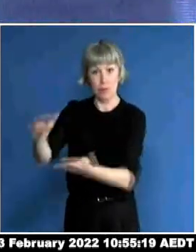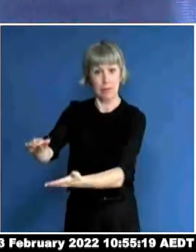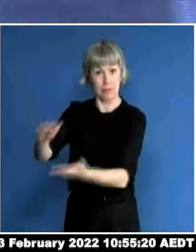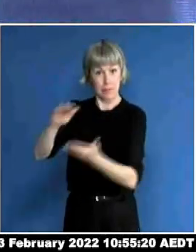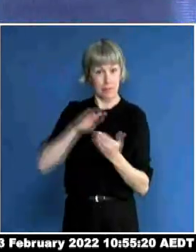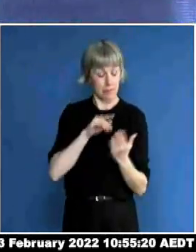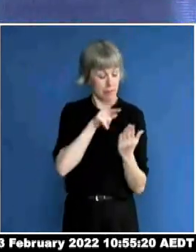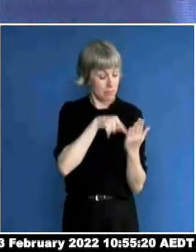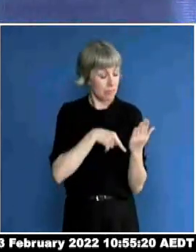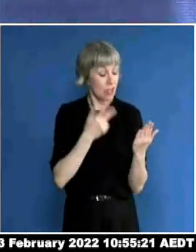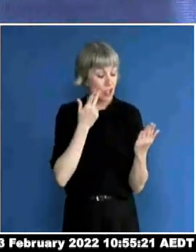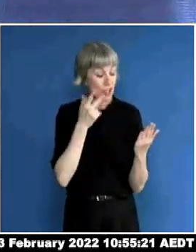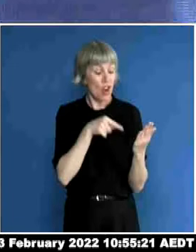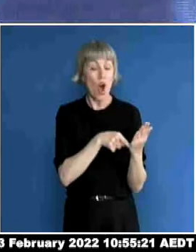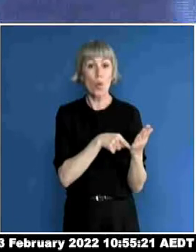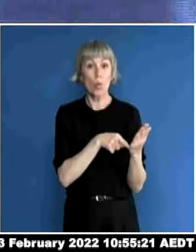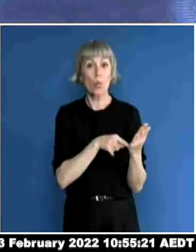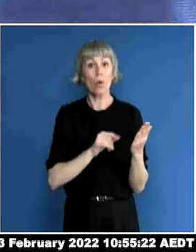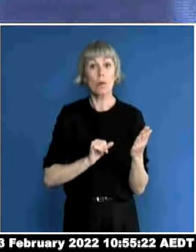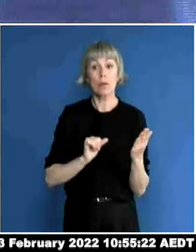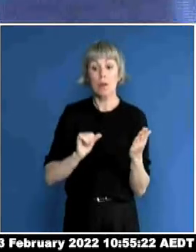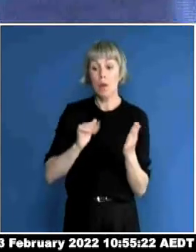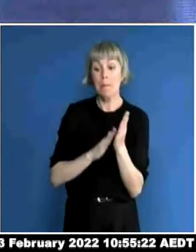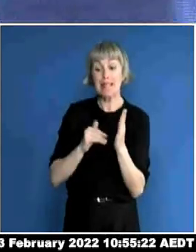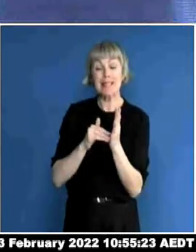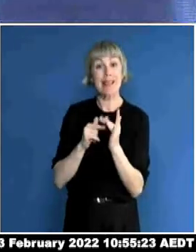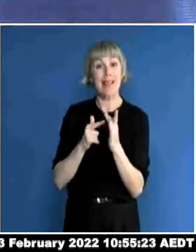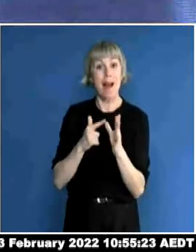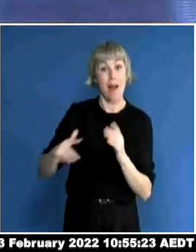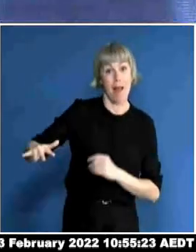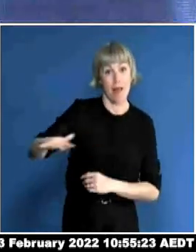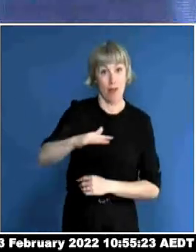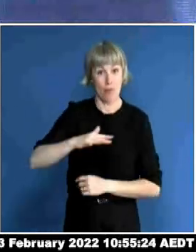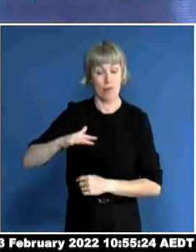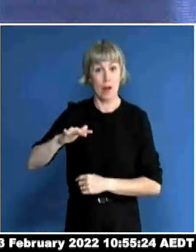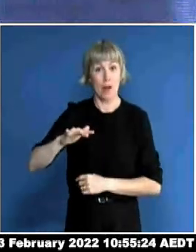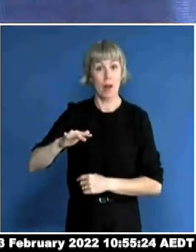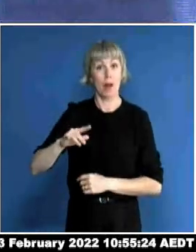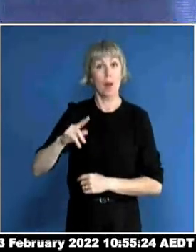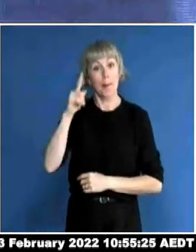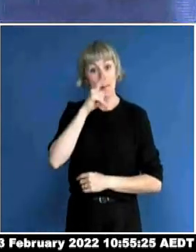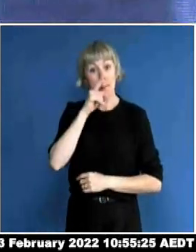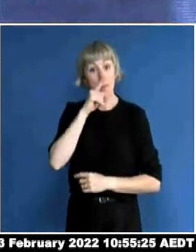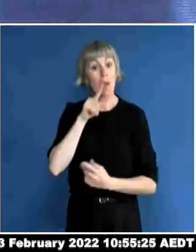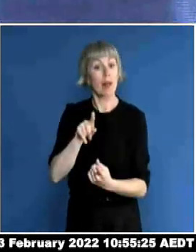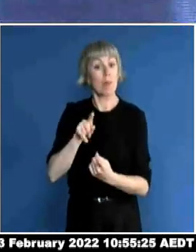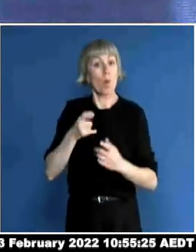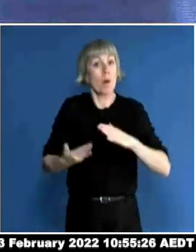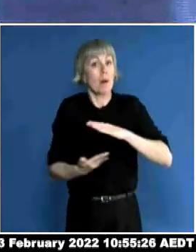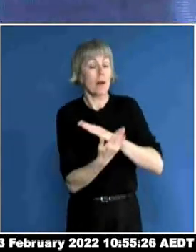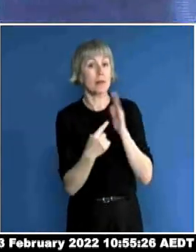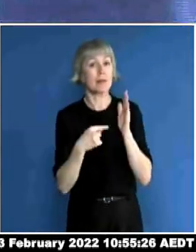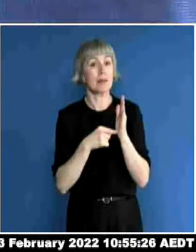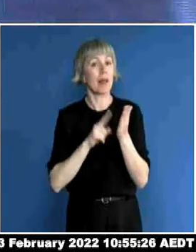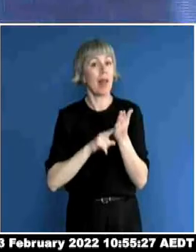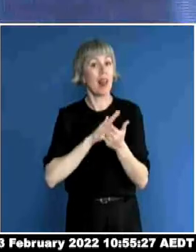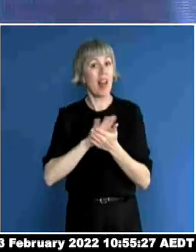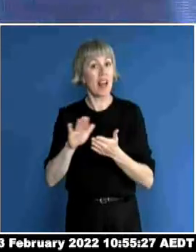participants employed by TLH had their employment terminated on or around the date